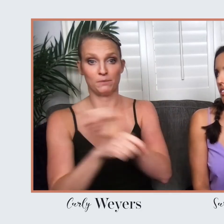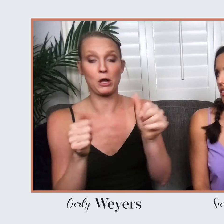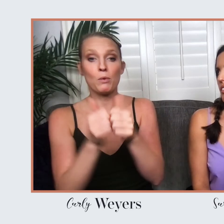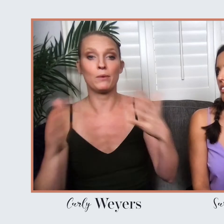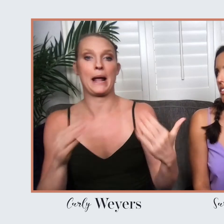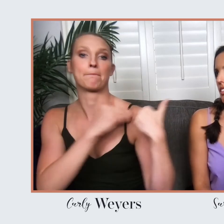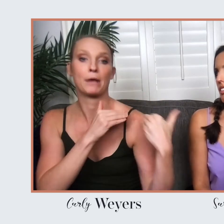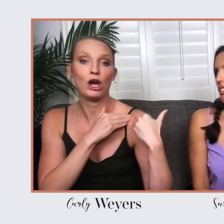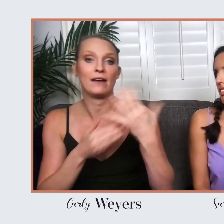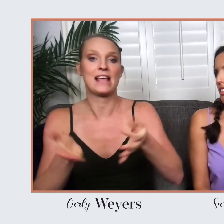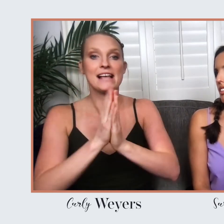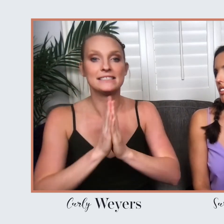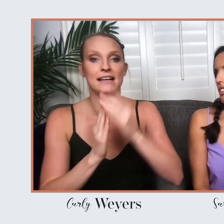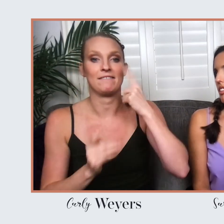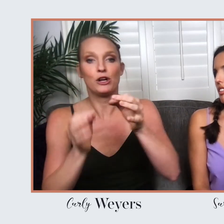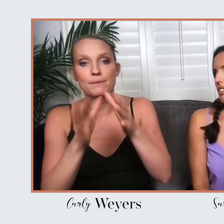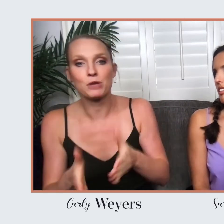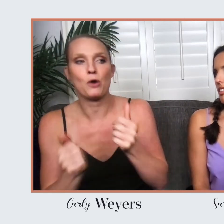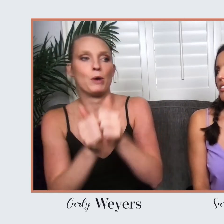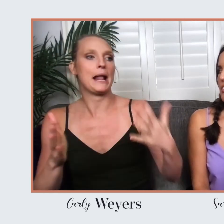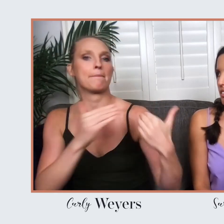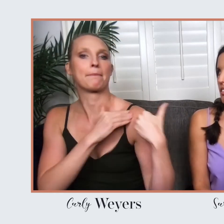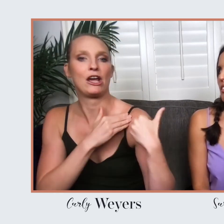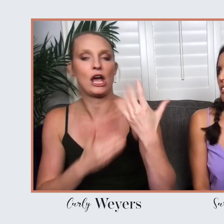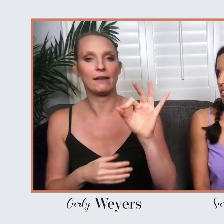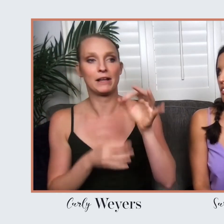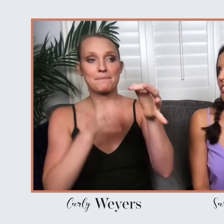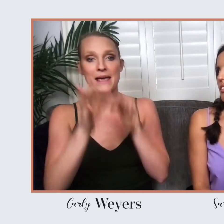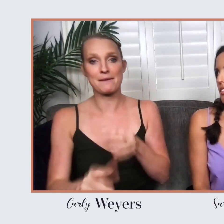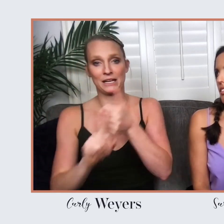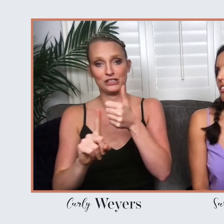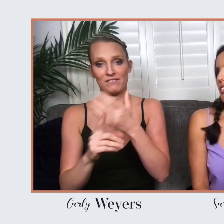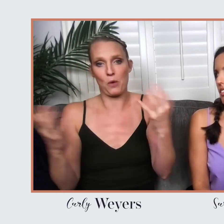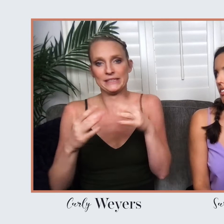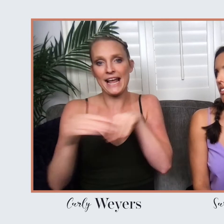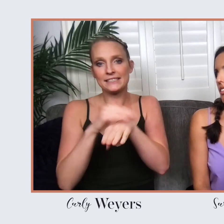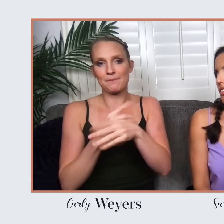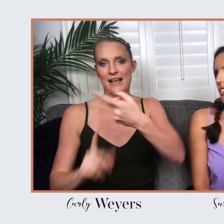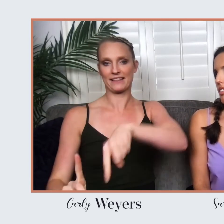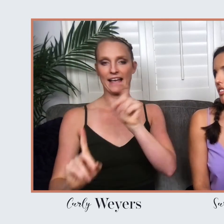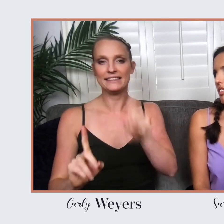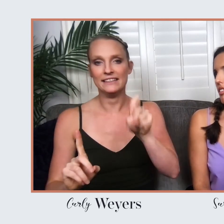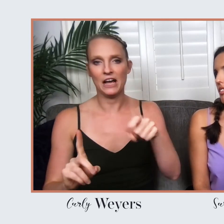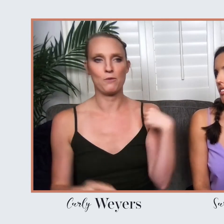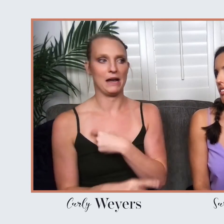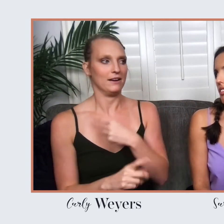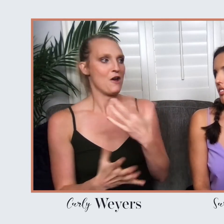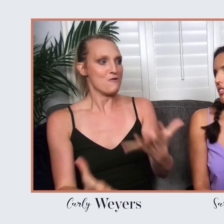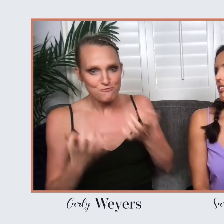of the entertainment industry without the burden of asking for an interpreter, without the burden of explaining the accommodations that they need.